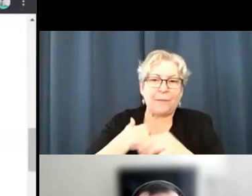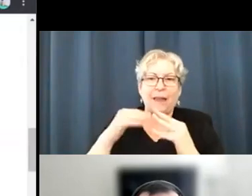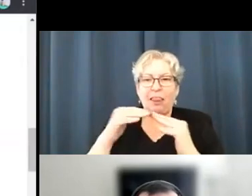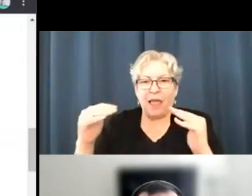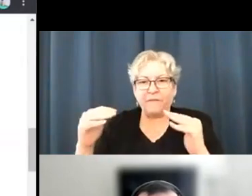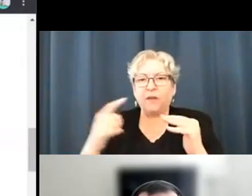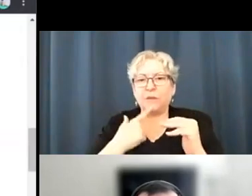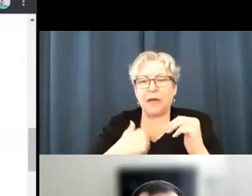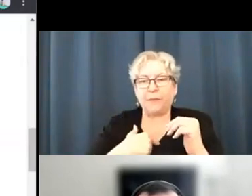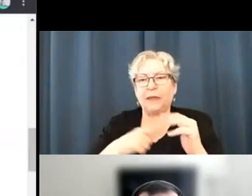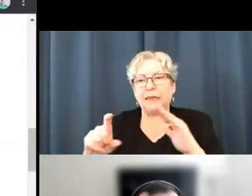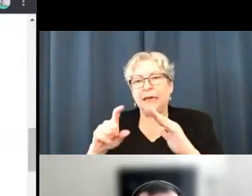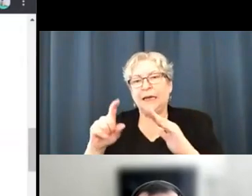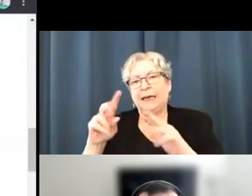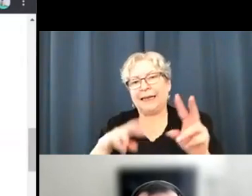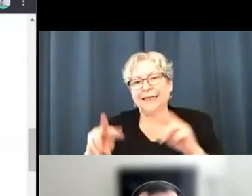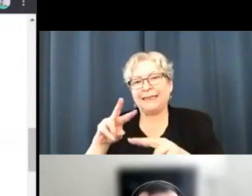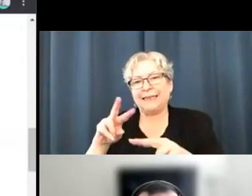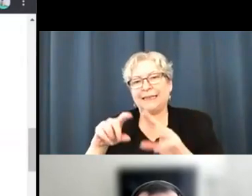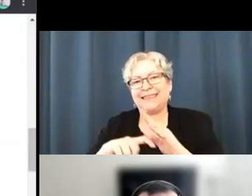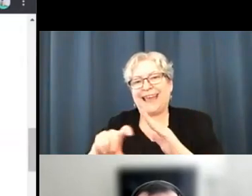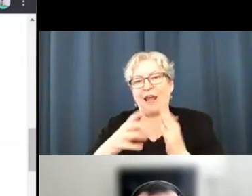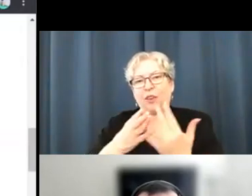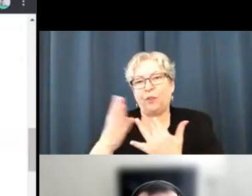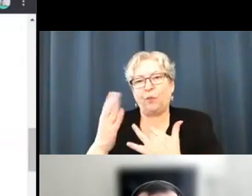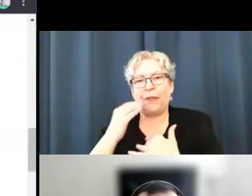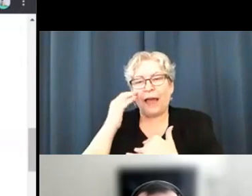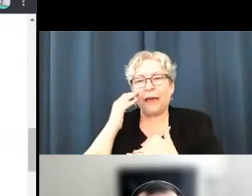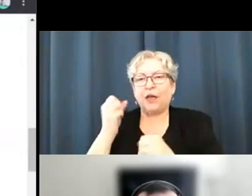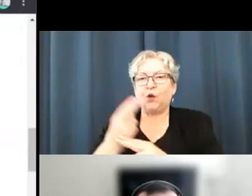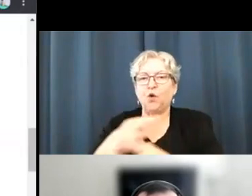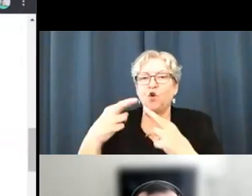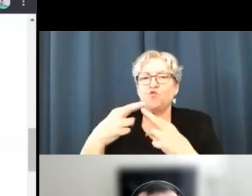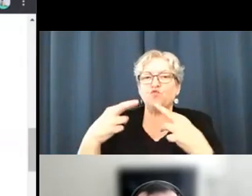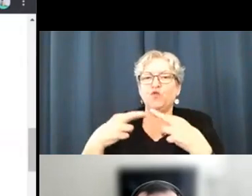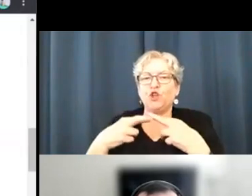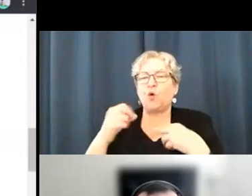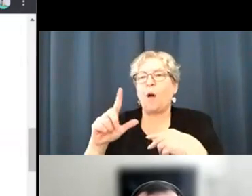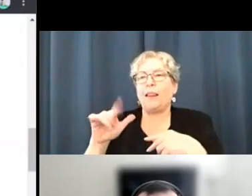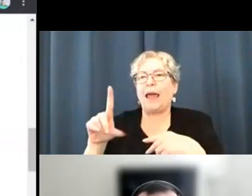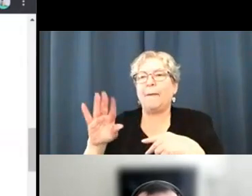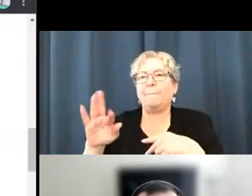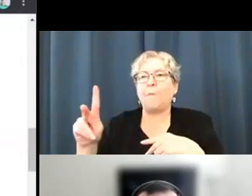So, I can scan through all the different headings in this article, but I can also use regions or landmarks as well. And this is not necessarily content.